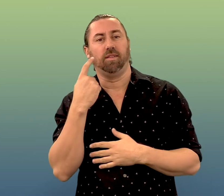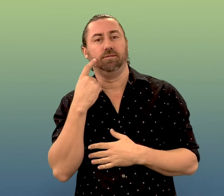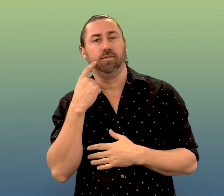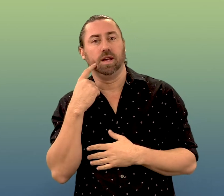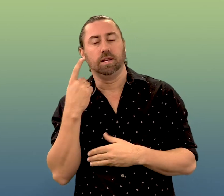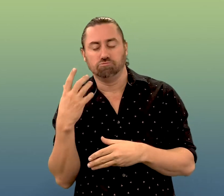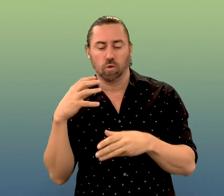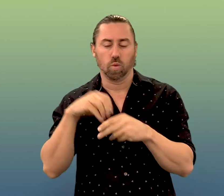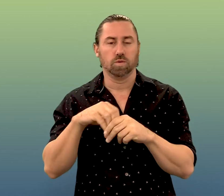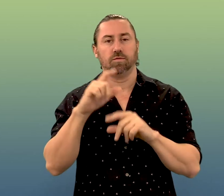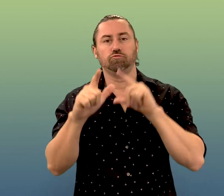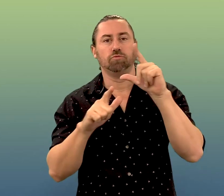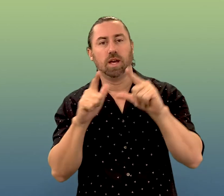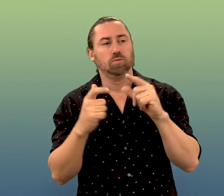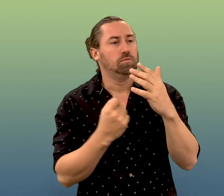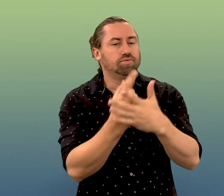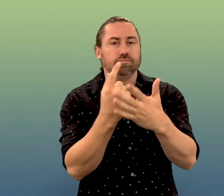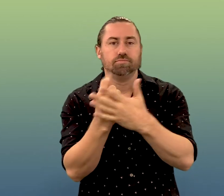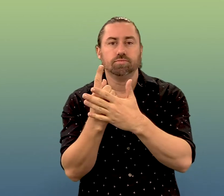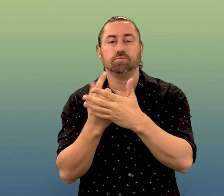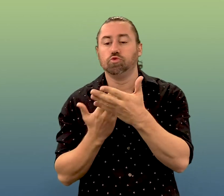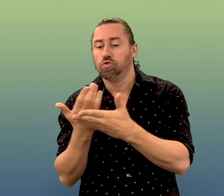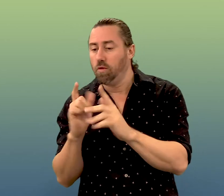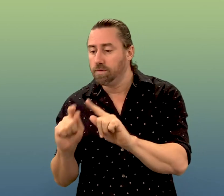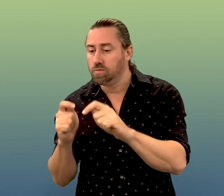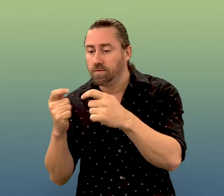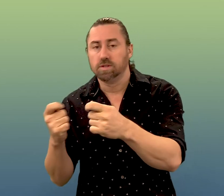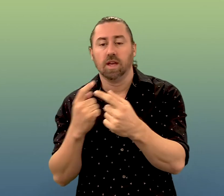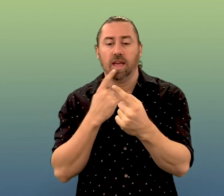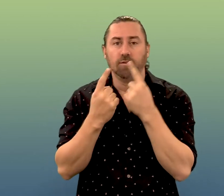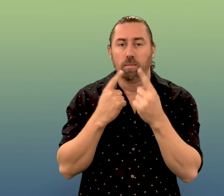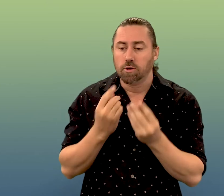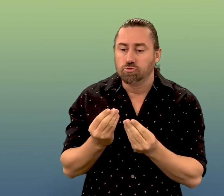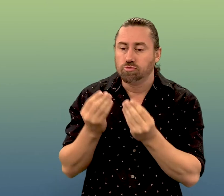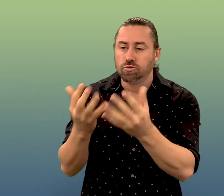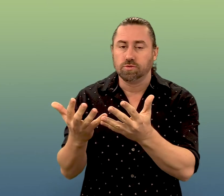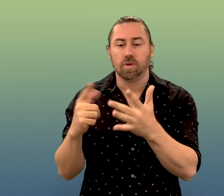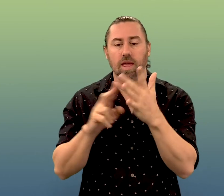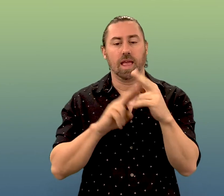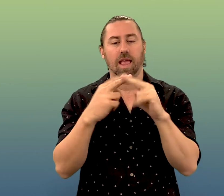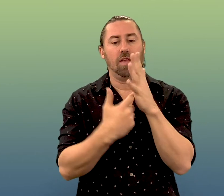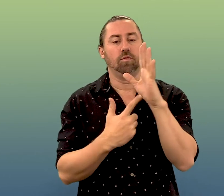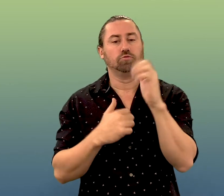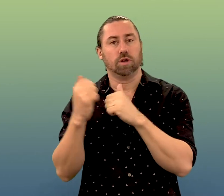reliable convenient and inclusive transport products, services, information and infrastructure